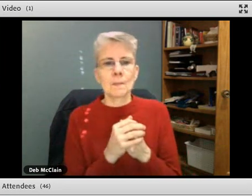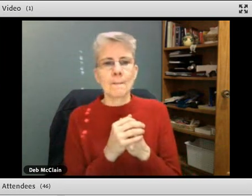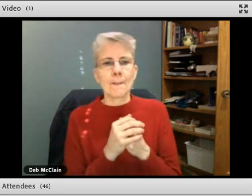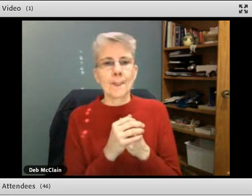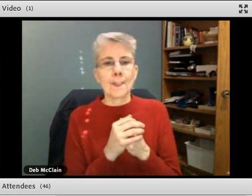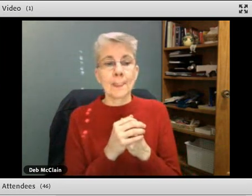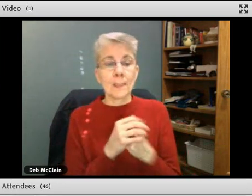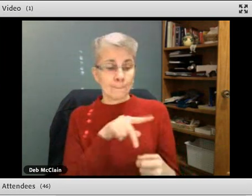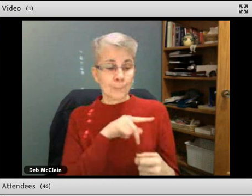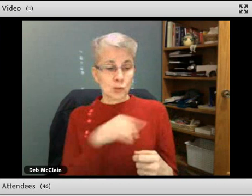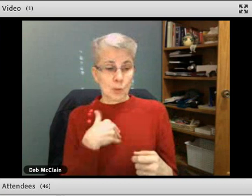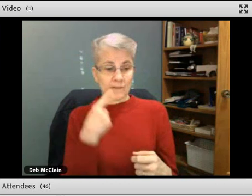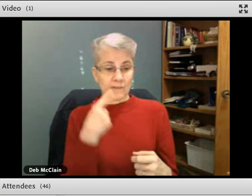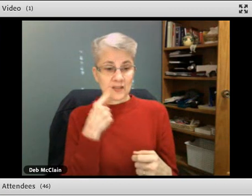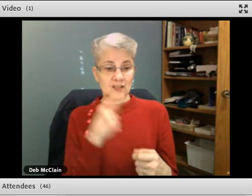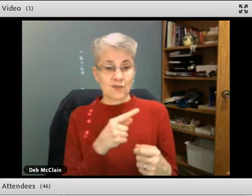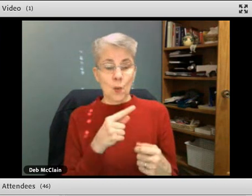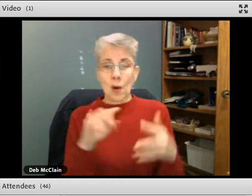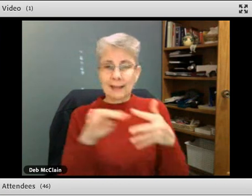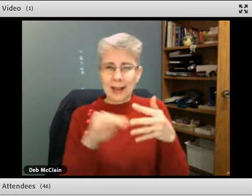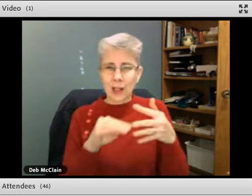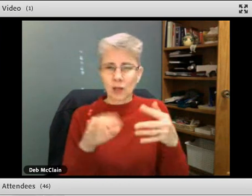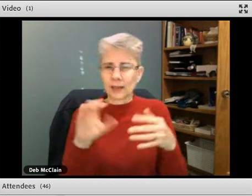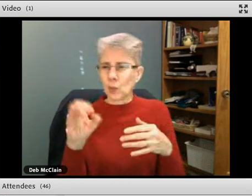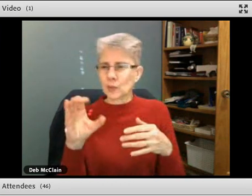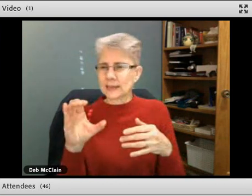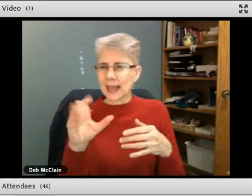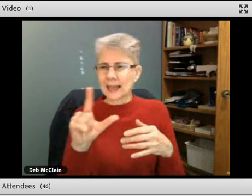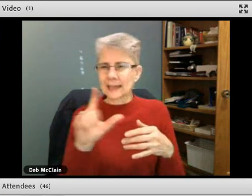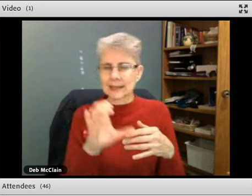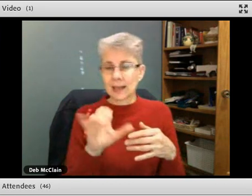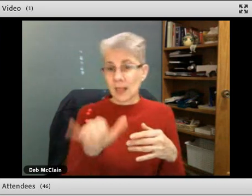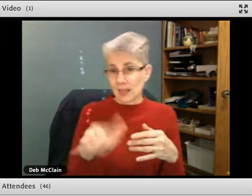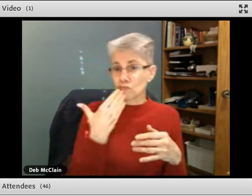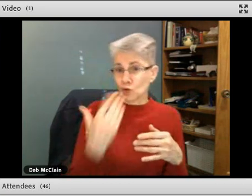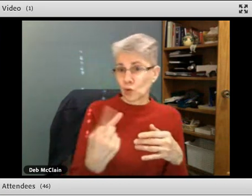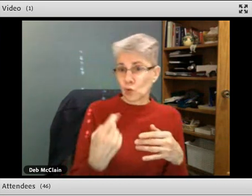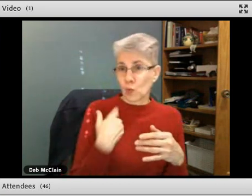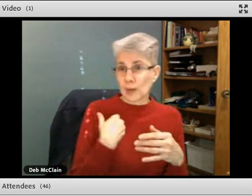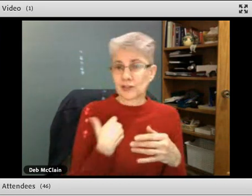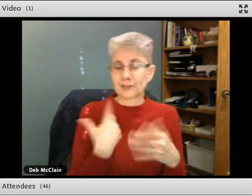That's a really good question. I think my personal preference is guided by my experience.